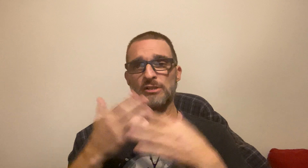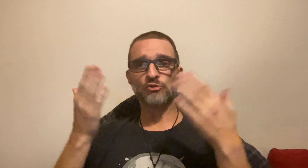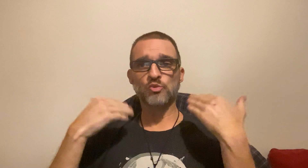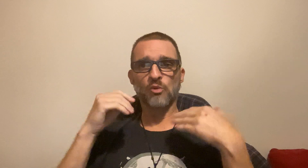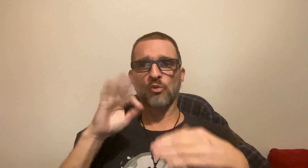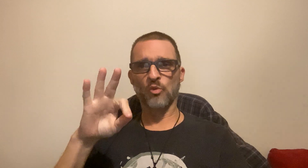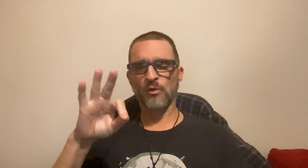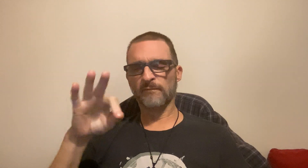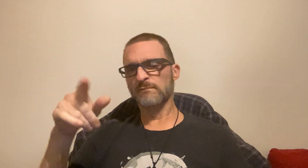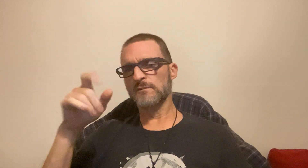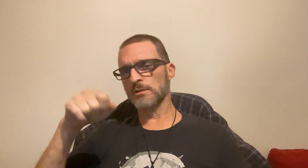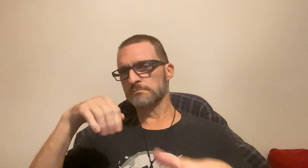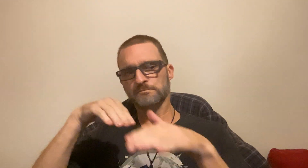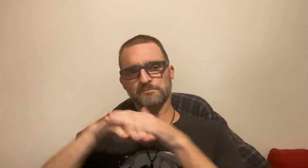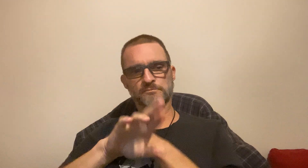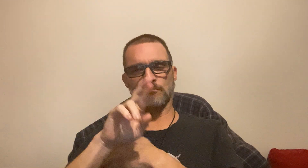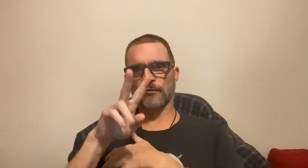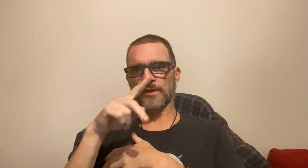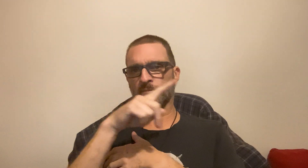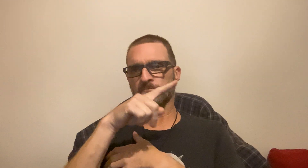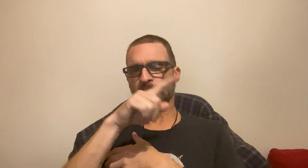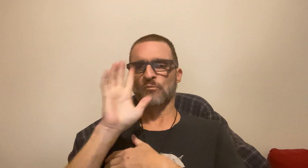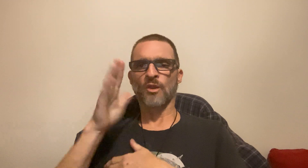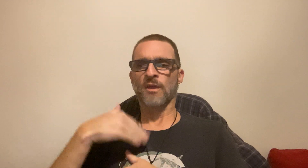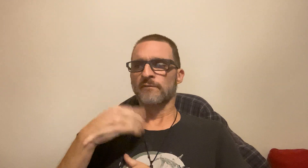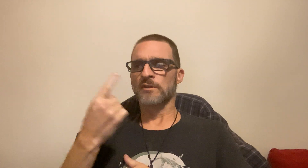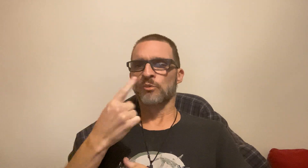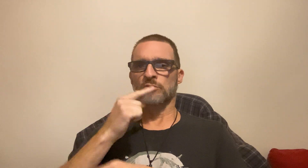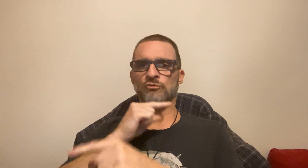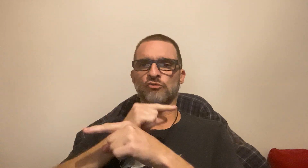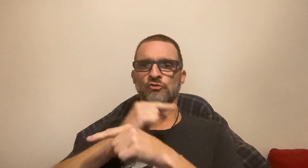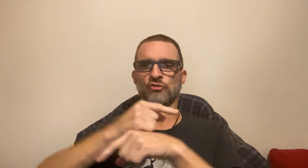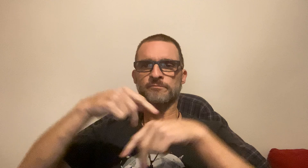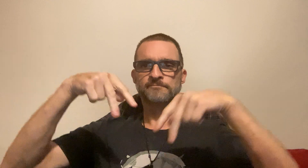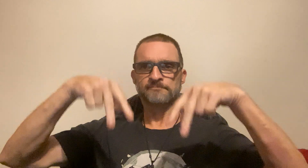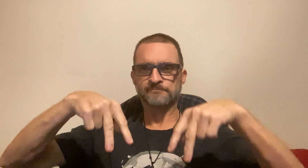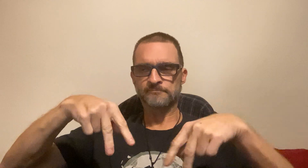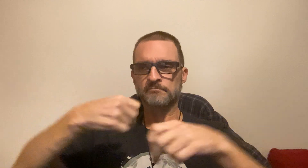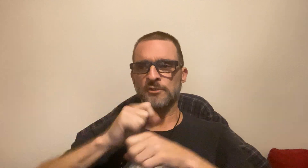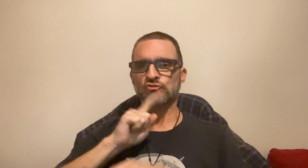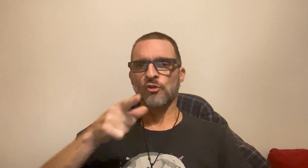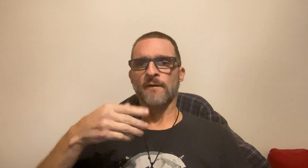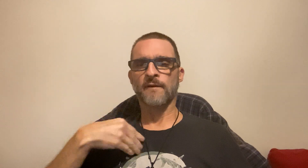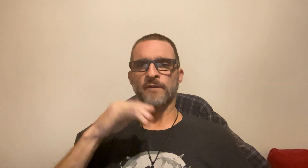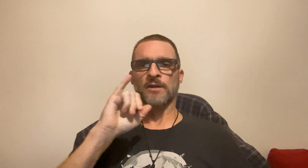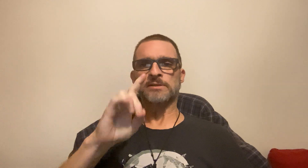Take breaks to cool off -- you can enter the RV. I will have someone to guard the RV standing and make sure